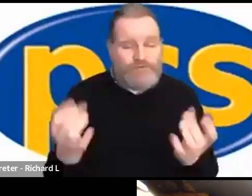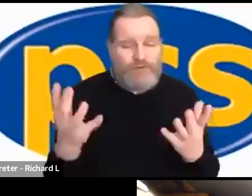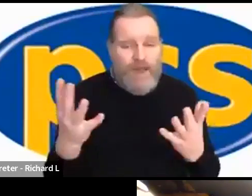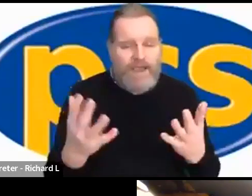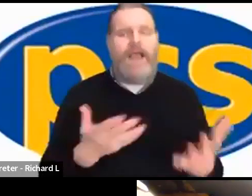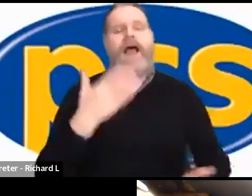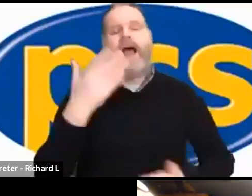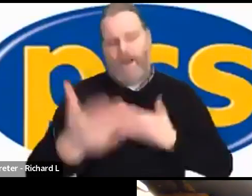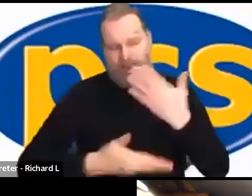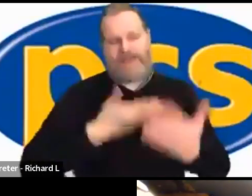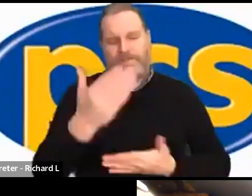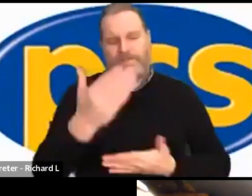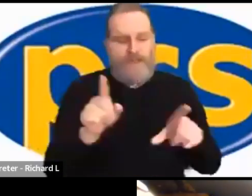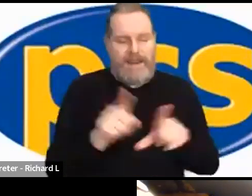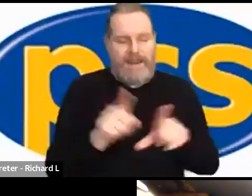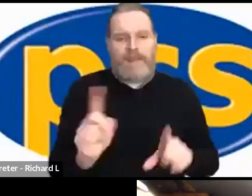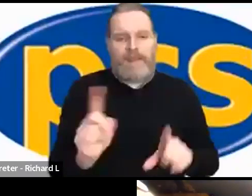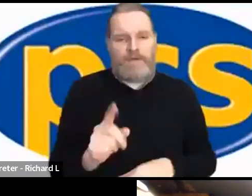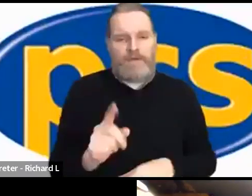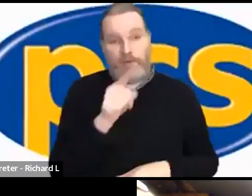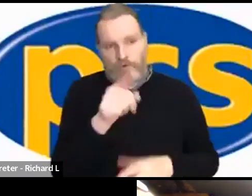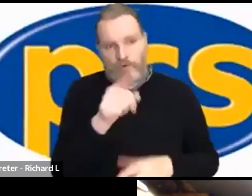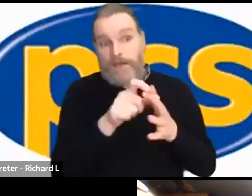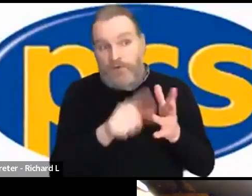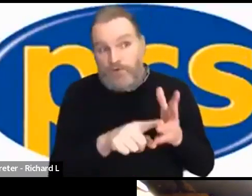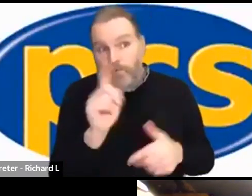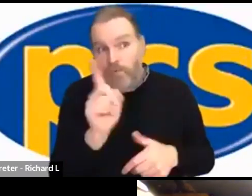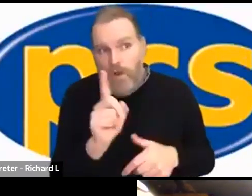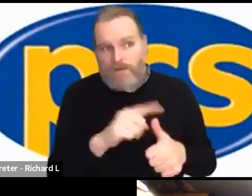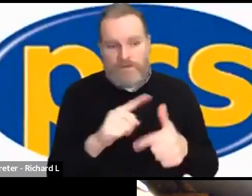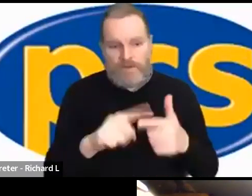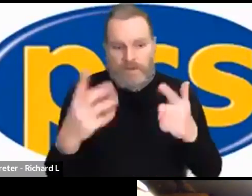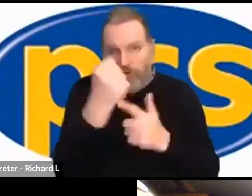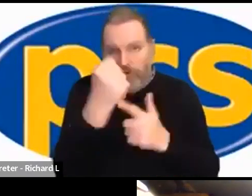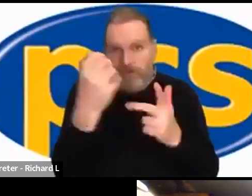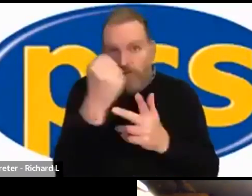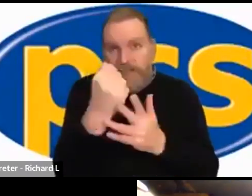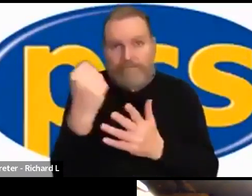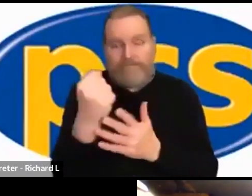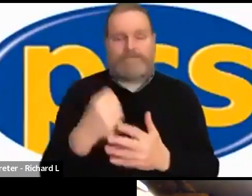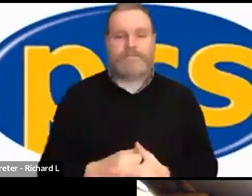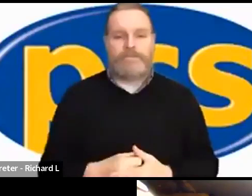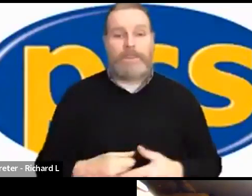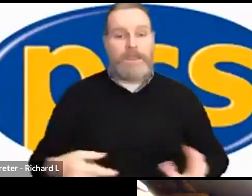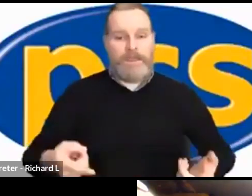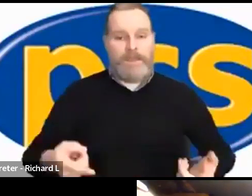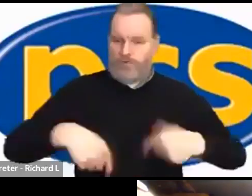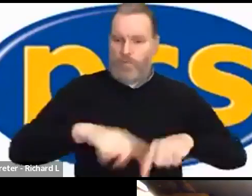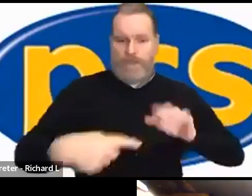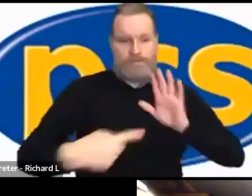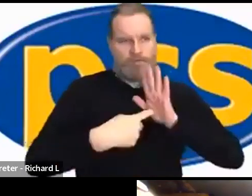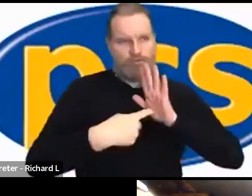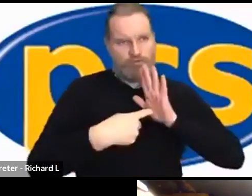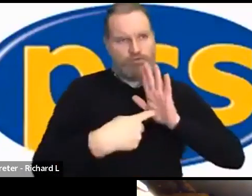and maybe give you an idea of some of the of some of the things that not only can you do, but what you're you'll actually gain from it it.